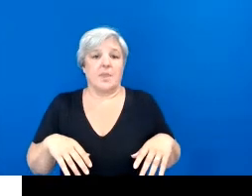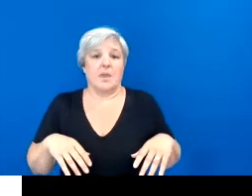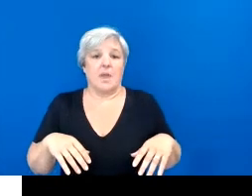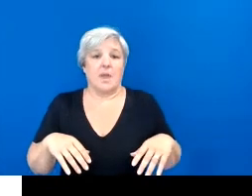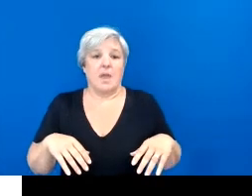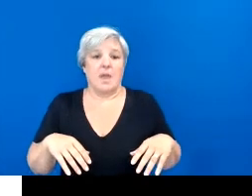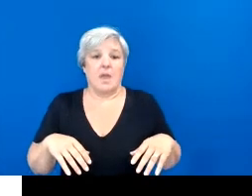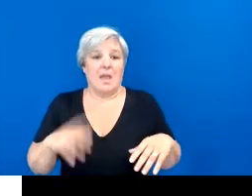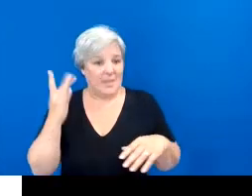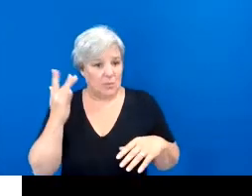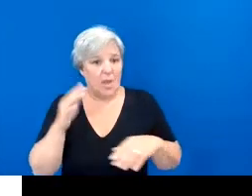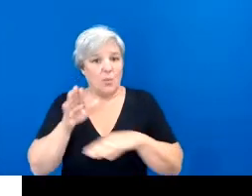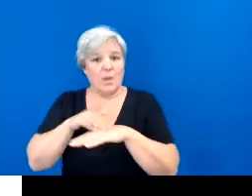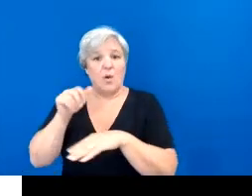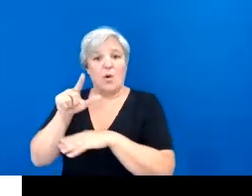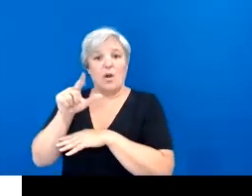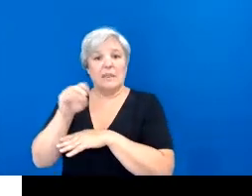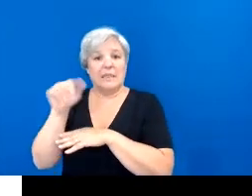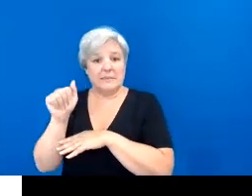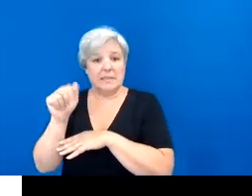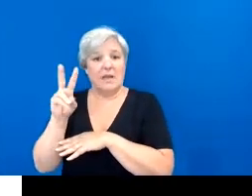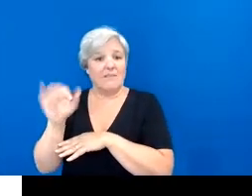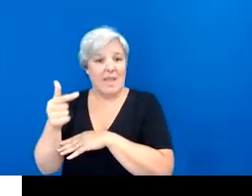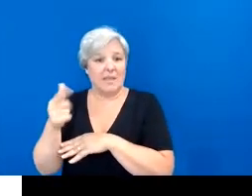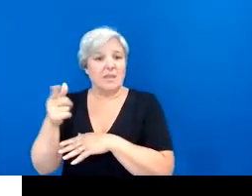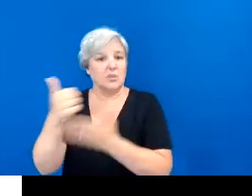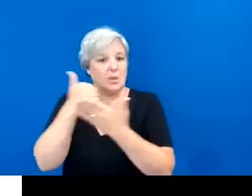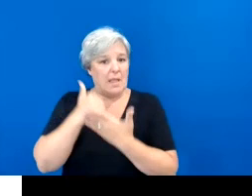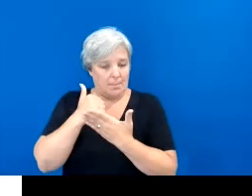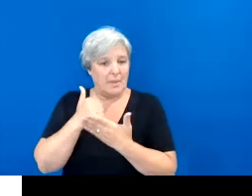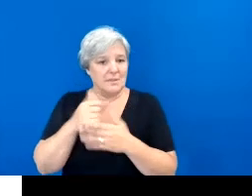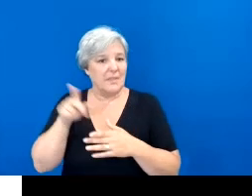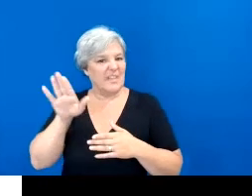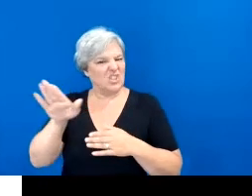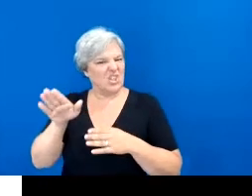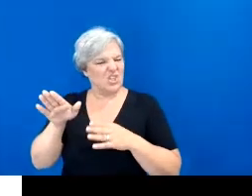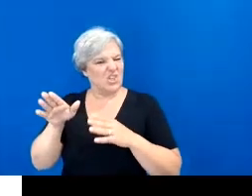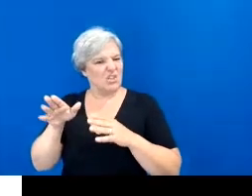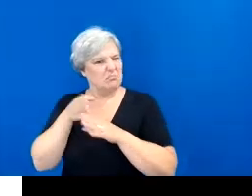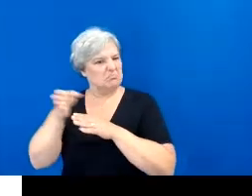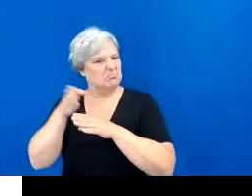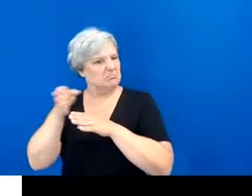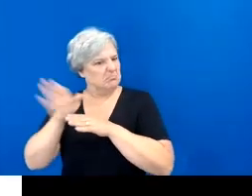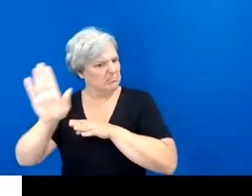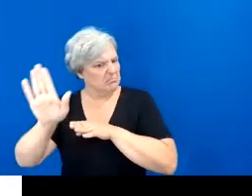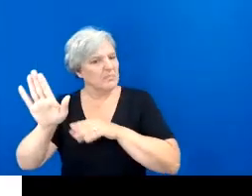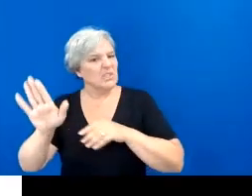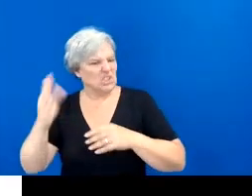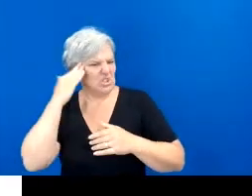we called on Linda Vang to come in and help us out. It's kind of her bread and butter area, and I have to say that